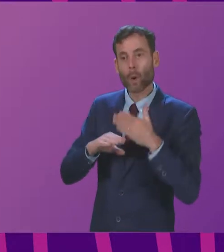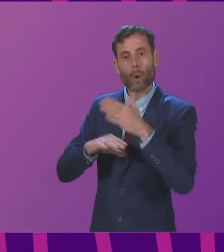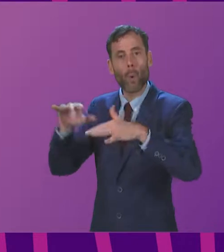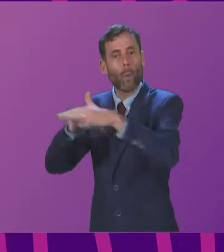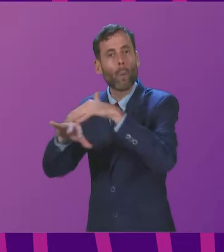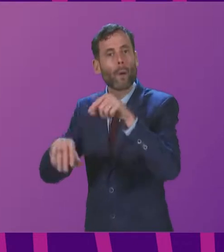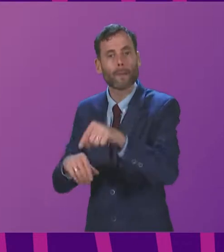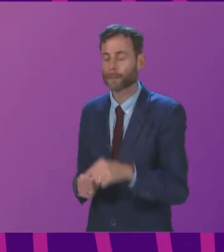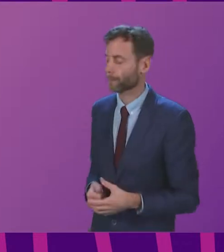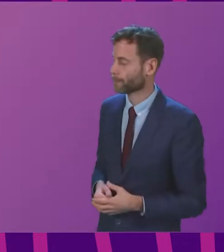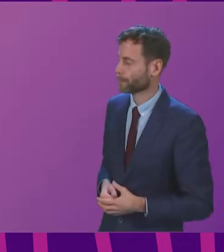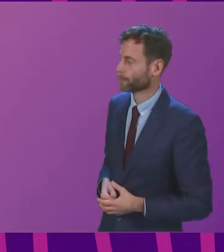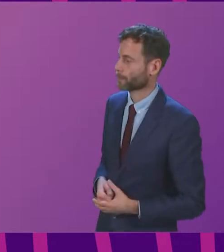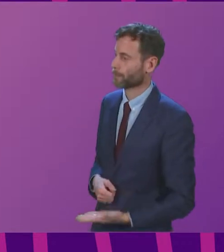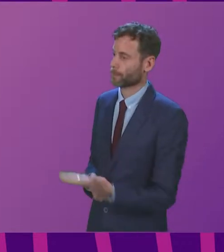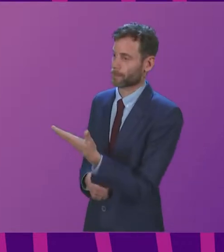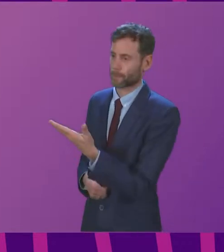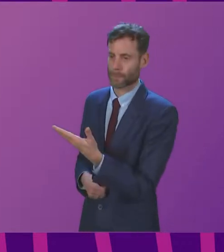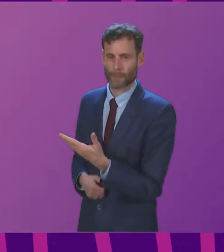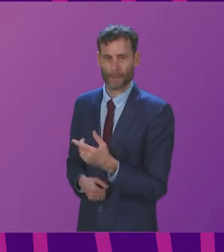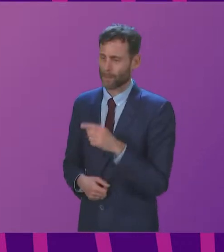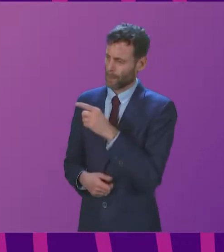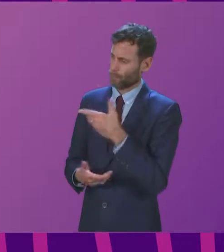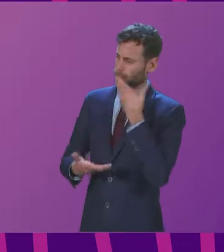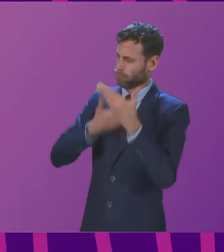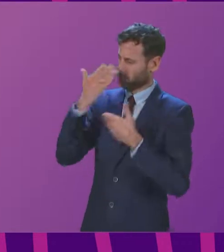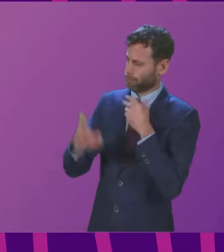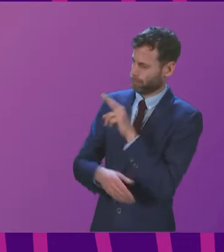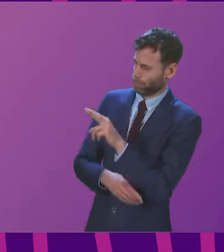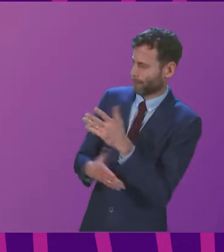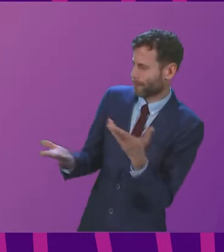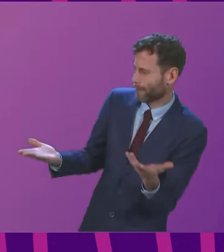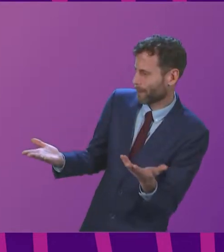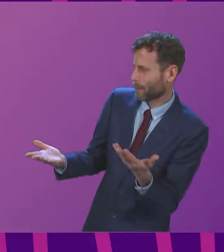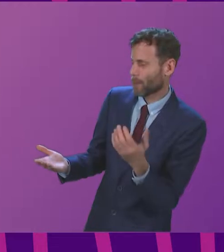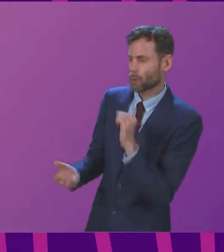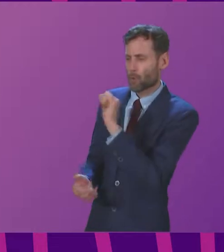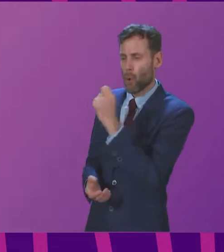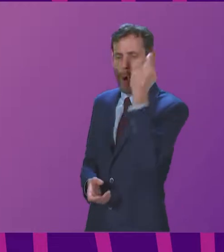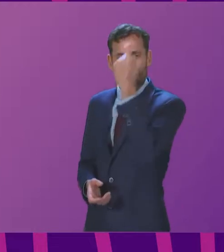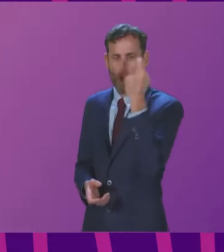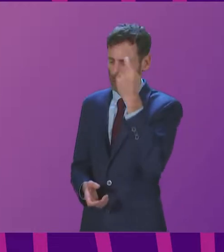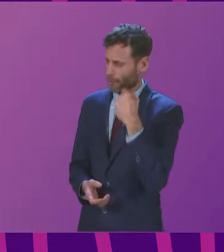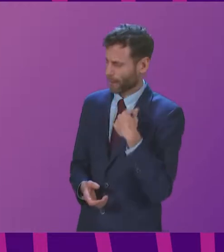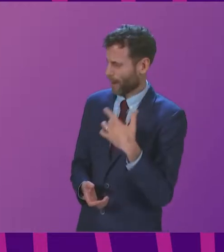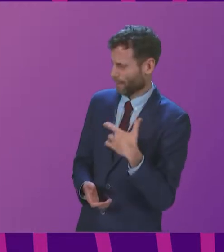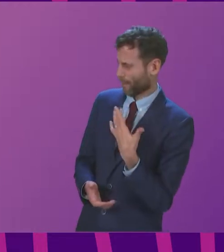I suspect that Alex Cole-Hamilton lost the thread of his logic—if he ever had it—in that question. I am afraid that I certainly lost the thread of it.